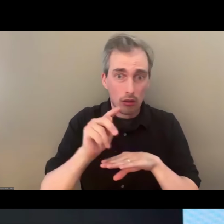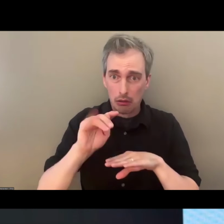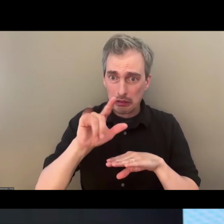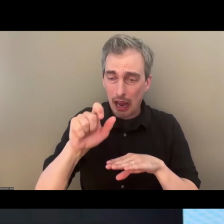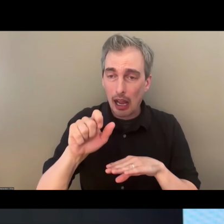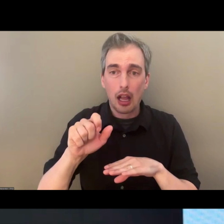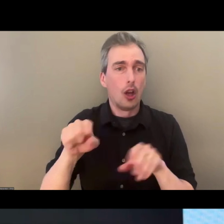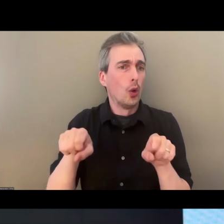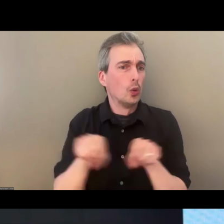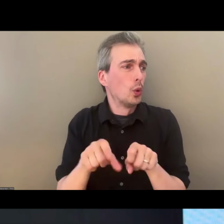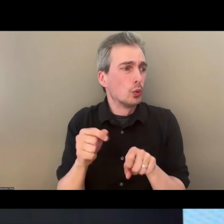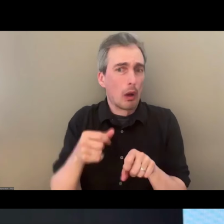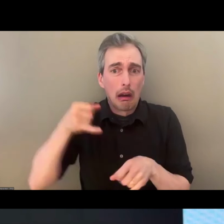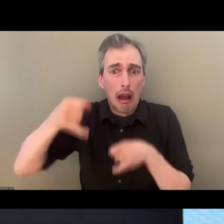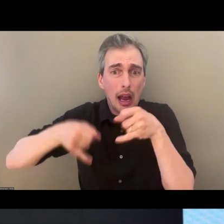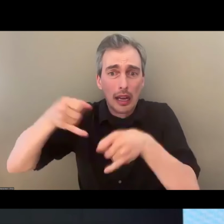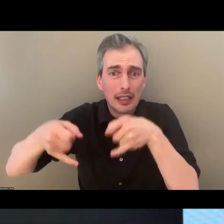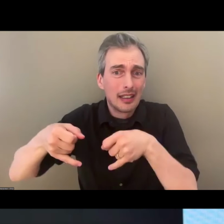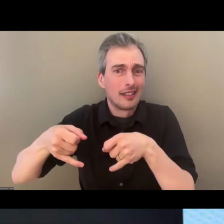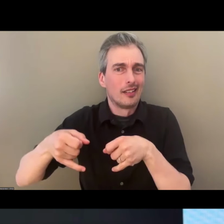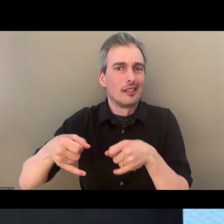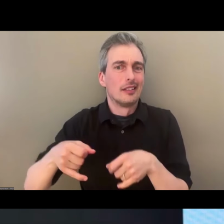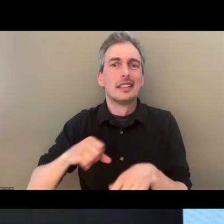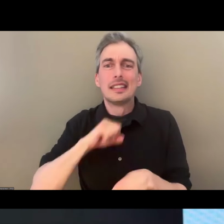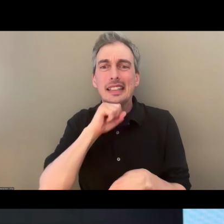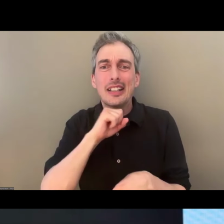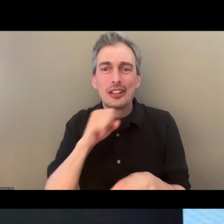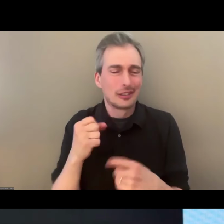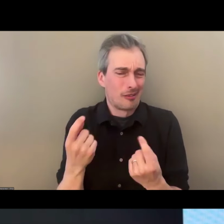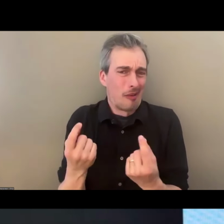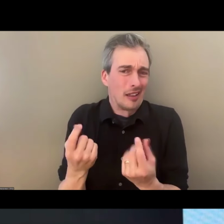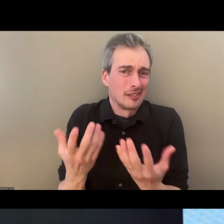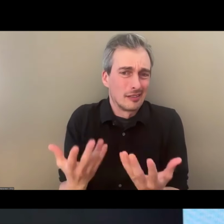But each of these details totally changes the appropriate choice of sound.